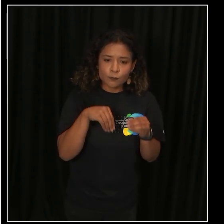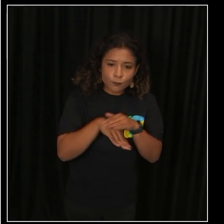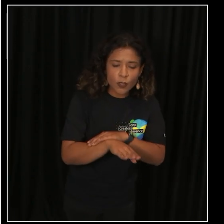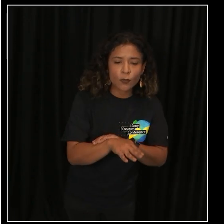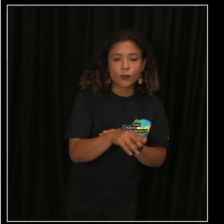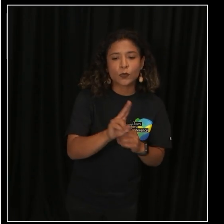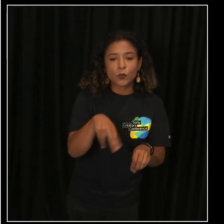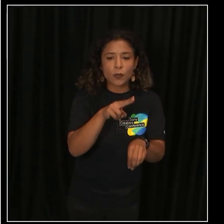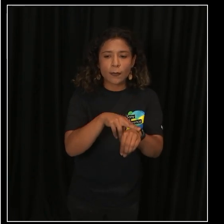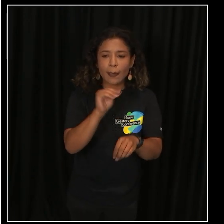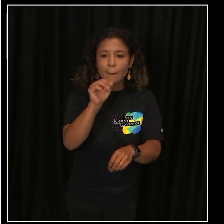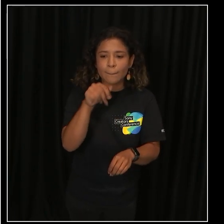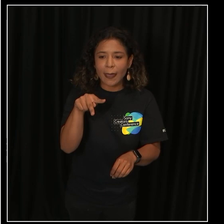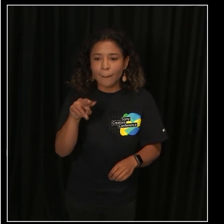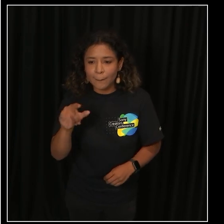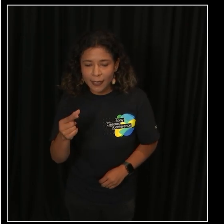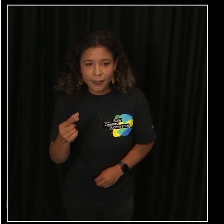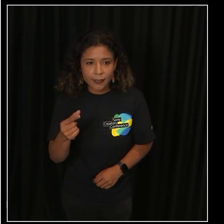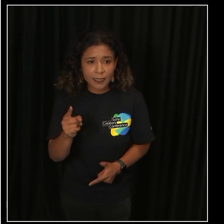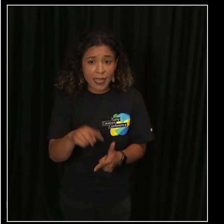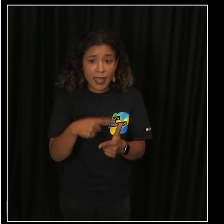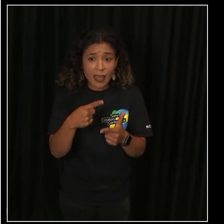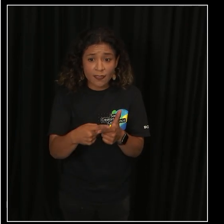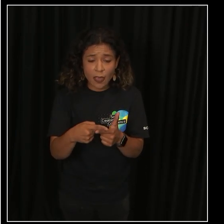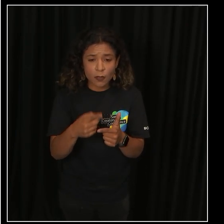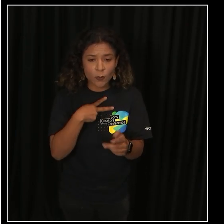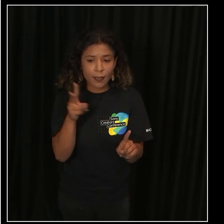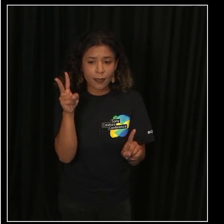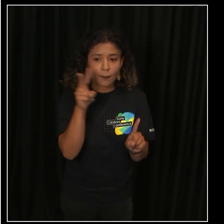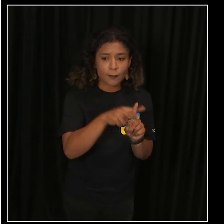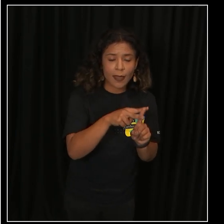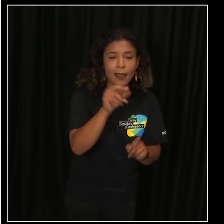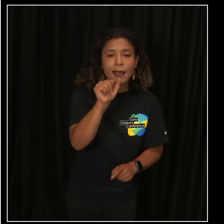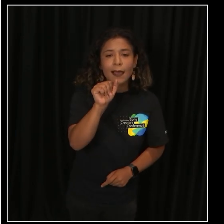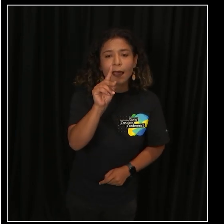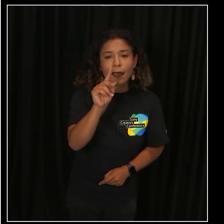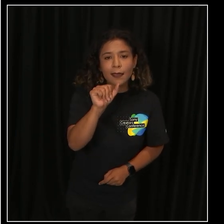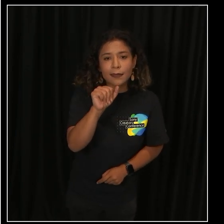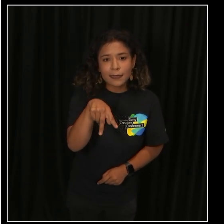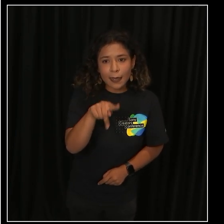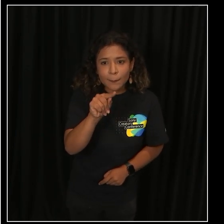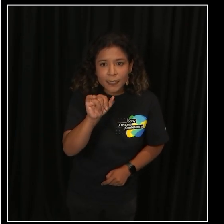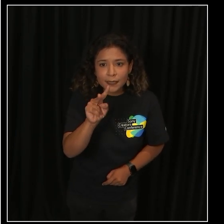Further we apply a nonlinear adaptive transformation of the v-coordinates.